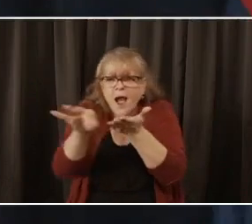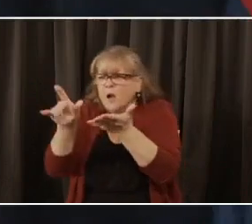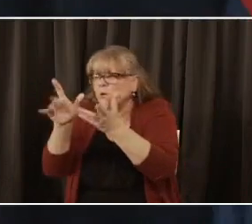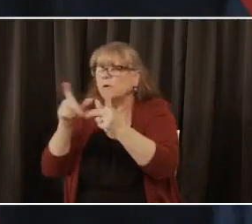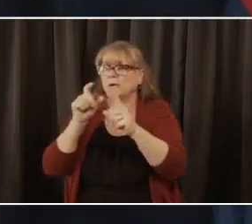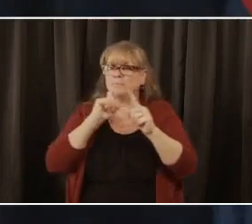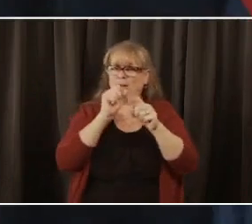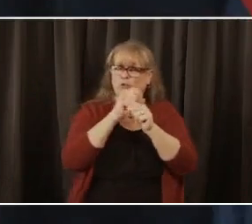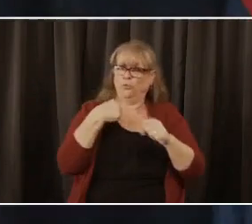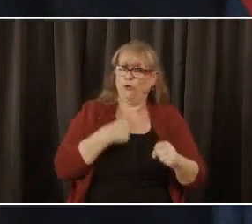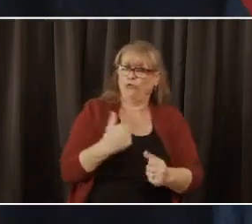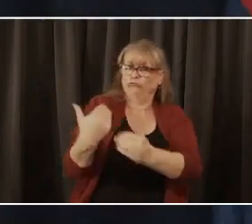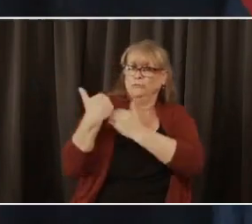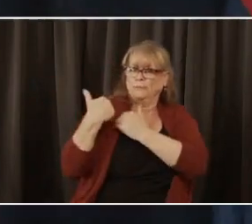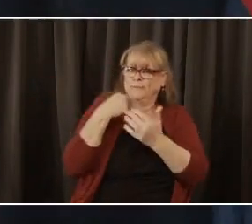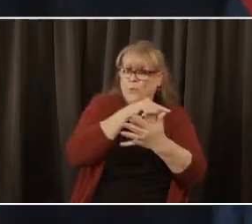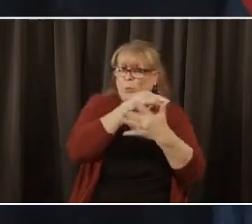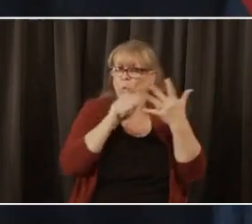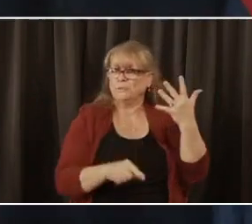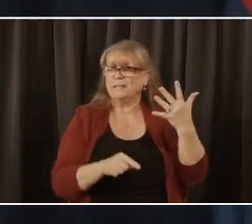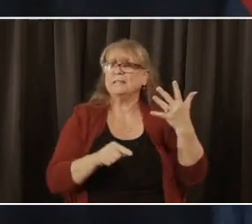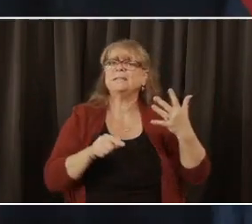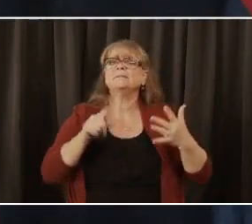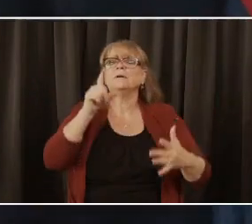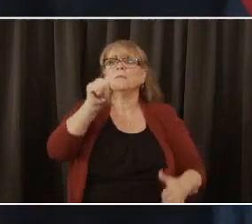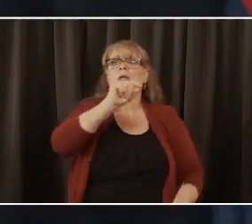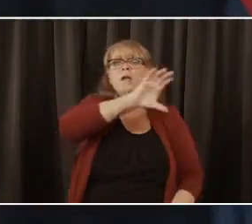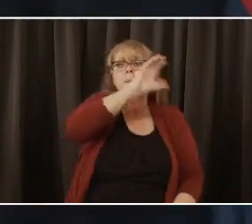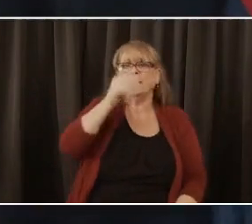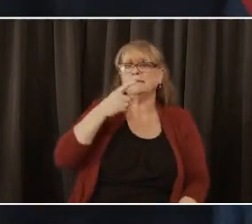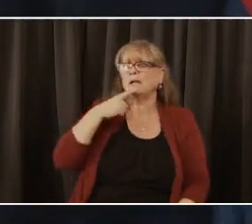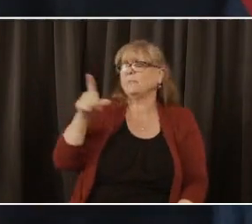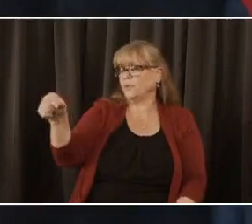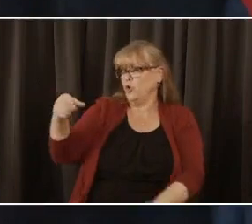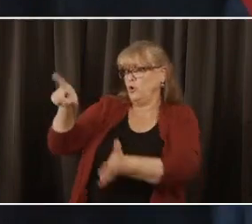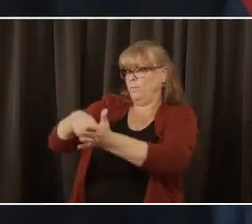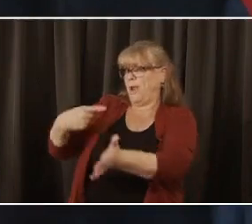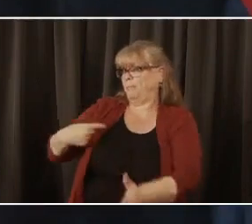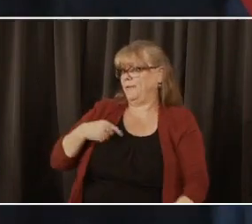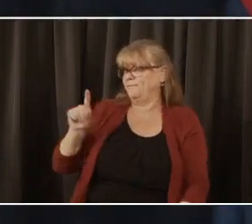they were even functional or safe. We refuse to pay until we could certify their legitimacy.